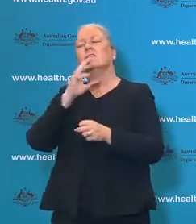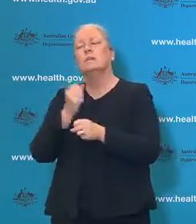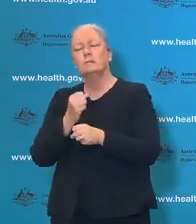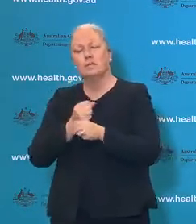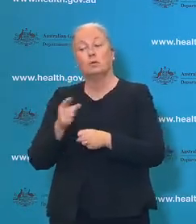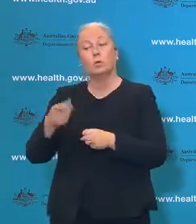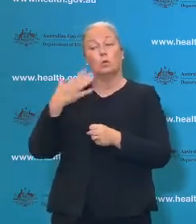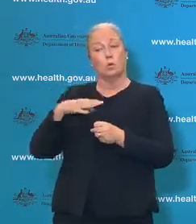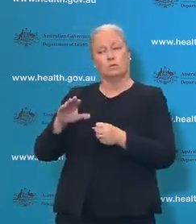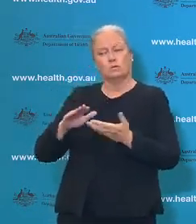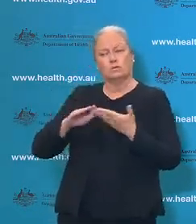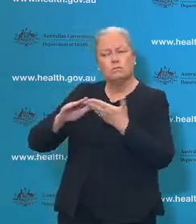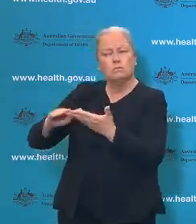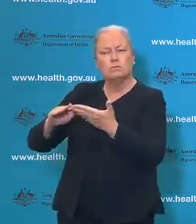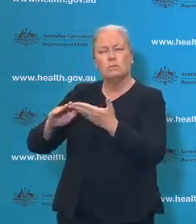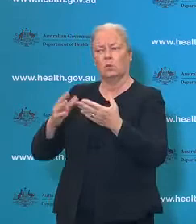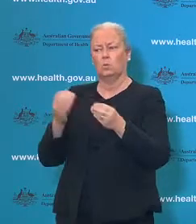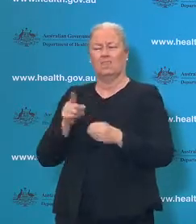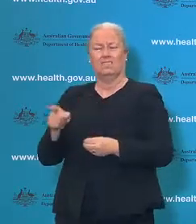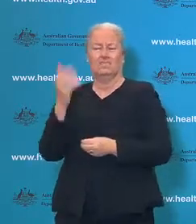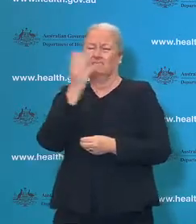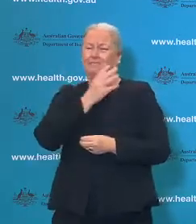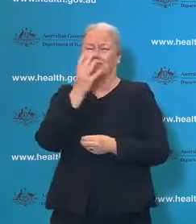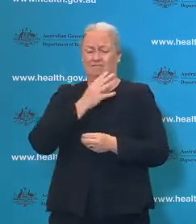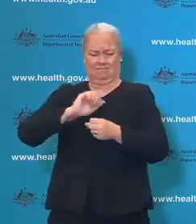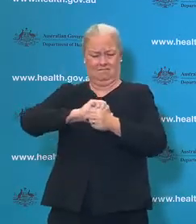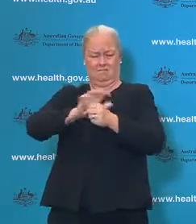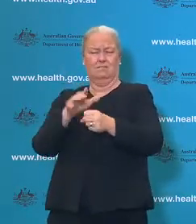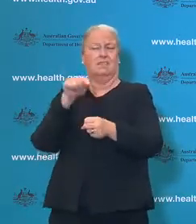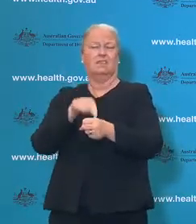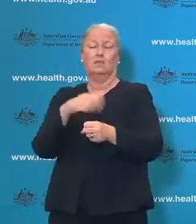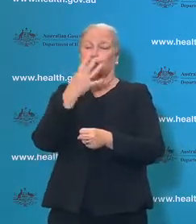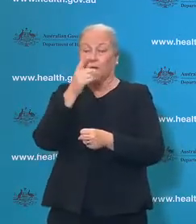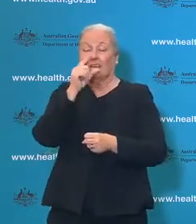state's response to this deadly virus. We will help Victoria with whatever it